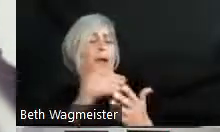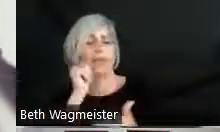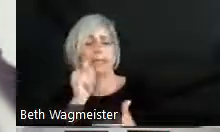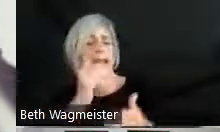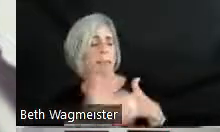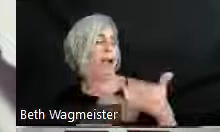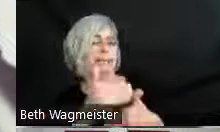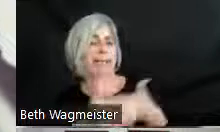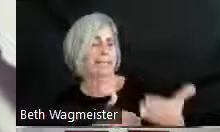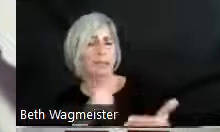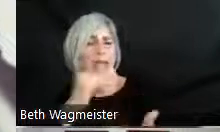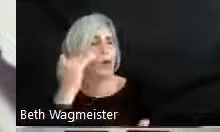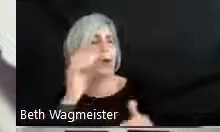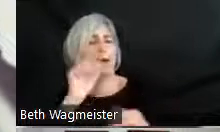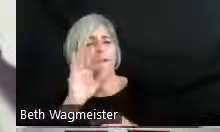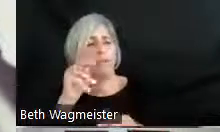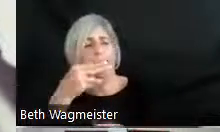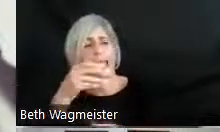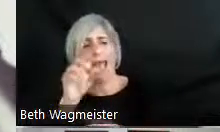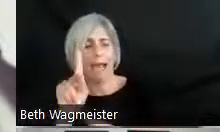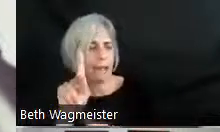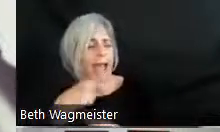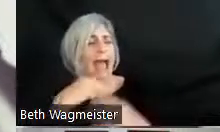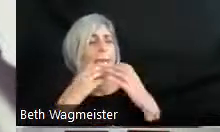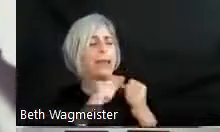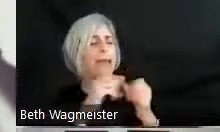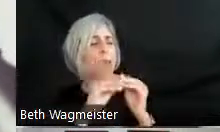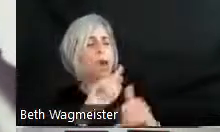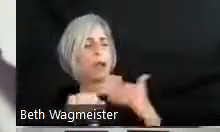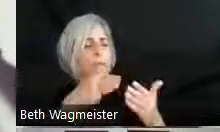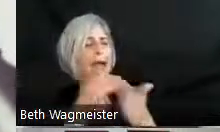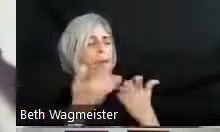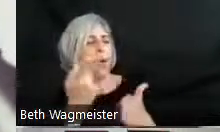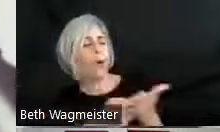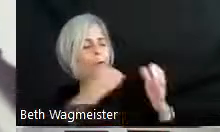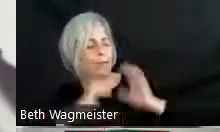I wasn't even aware of the hack. I'm caring more about what the client needs before they